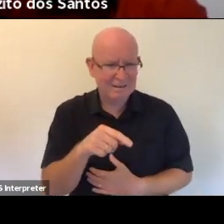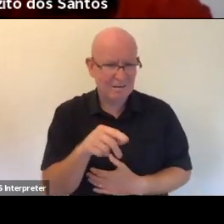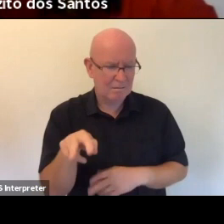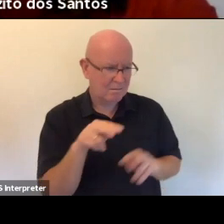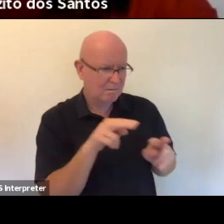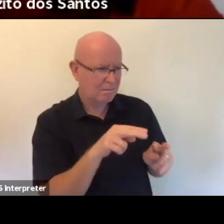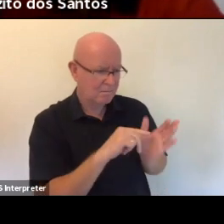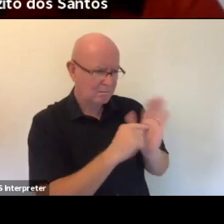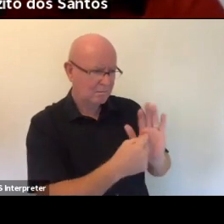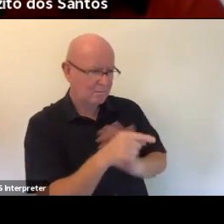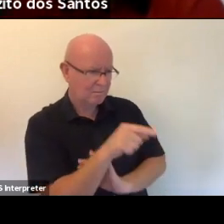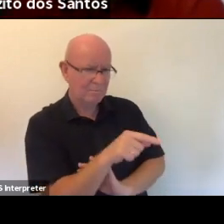Next, next, please.